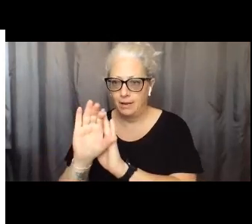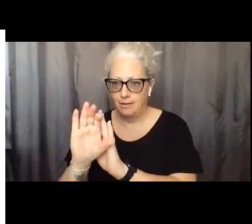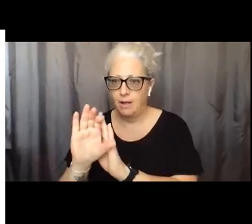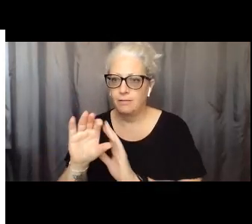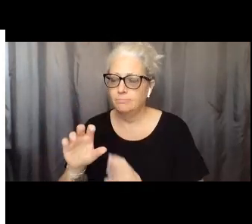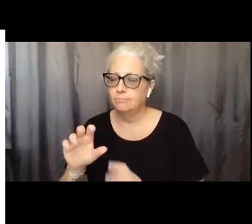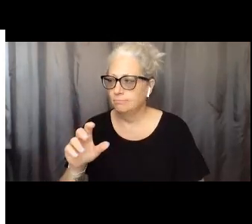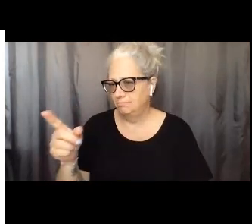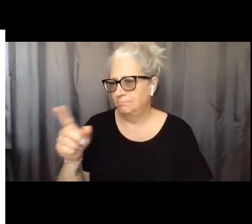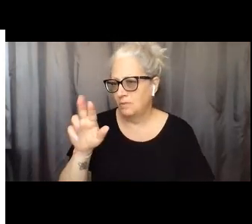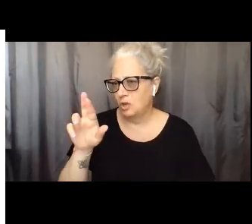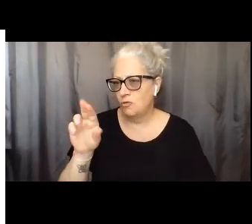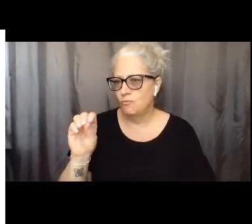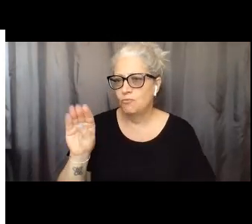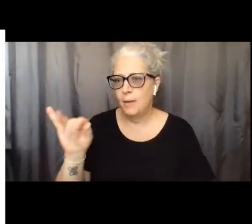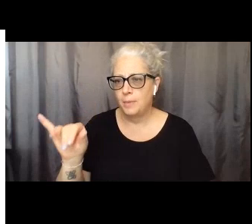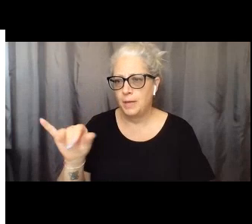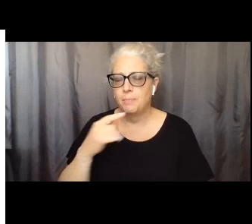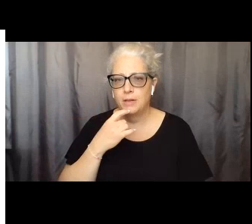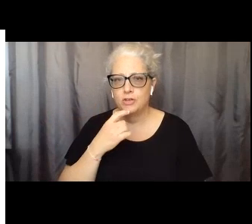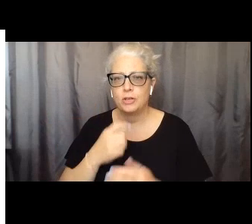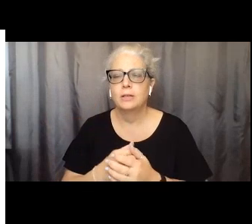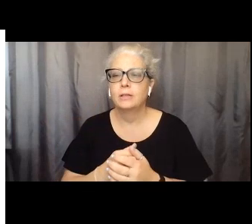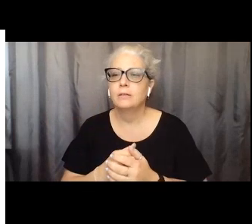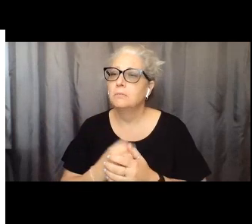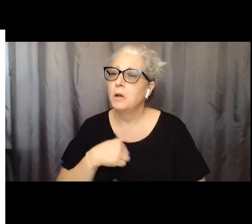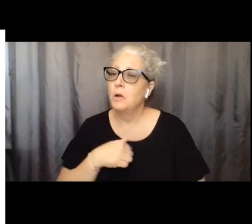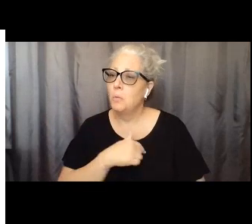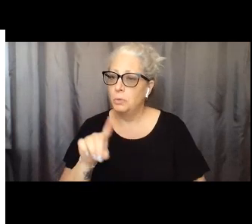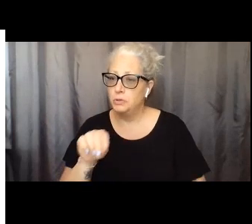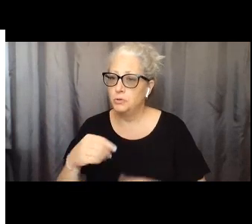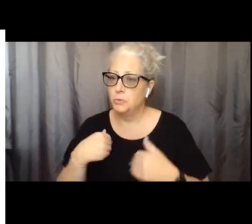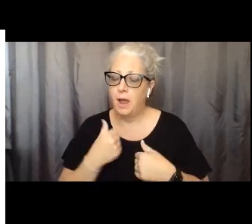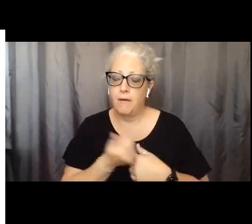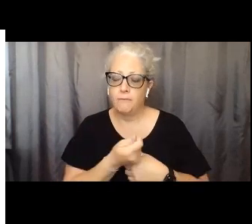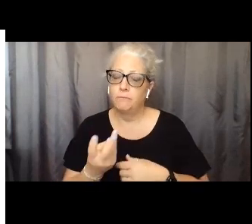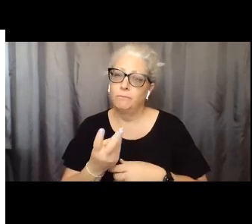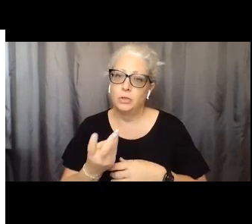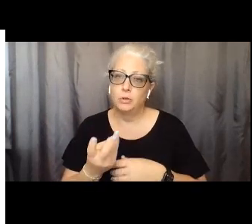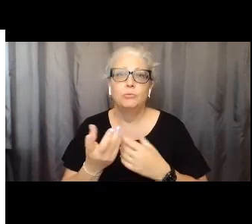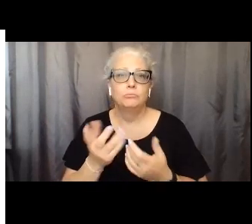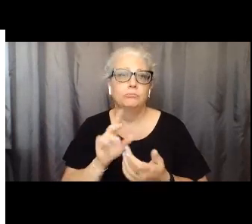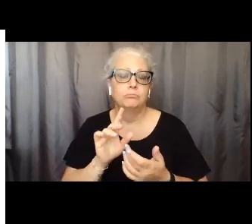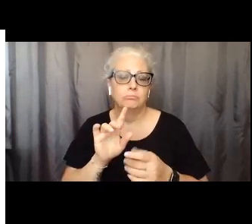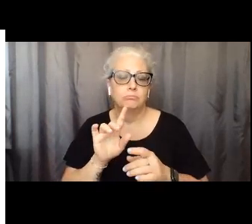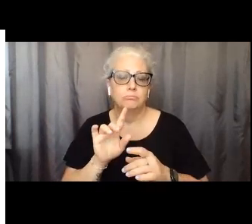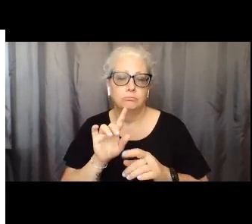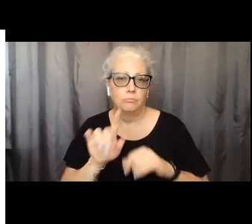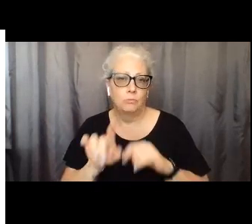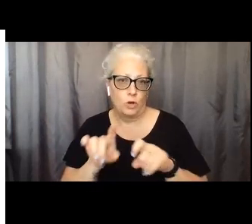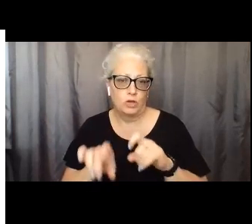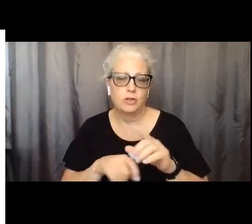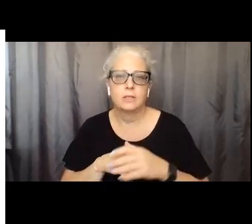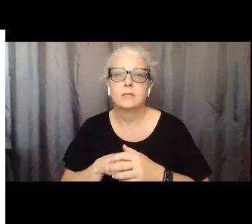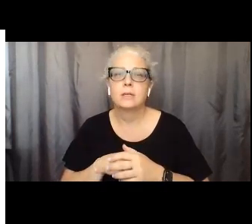[Rachelle Johnson (DES)] We do have just a few questions to get us started. [Rachelle Johnson (DES)] So, Roby, first question,